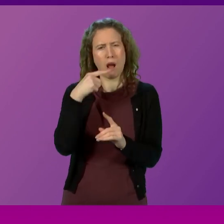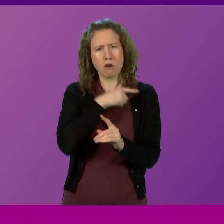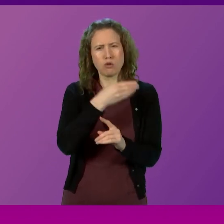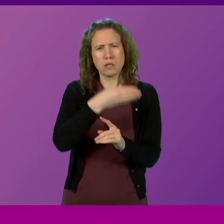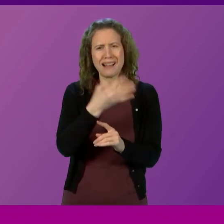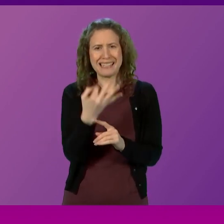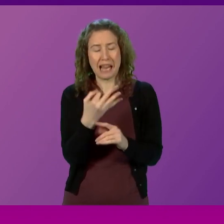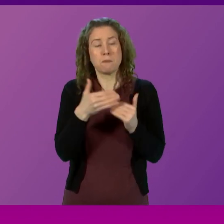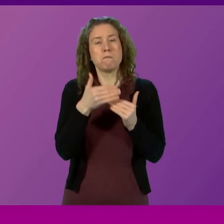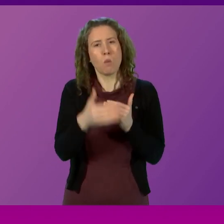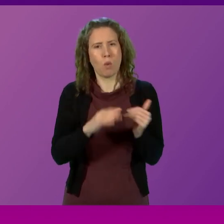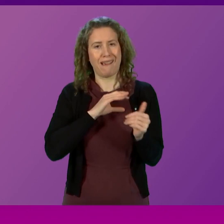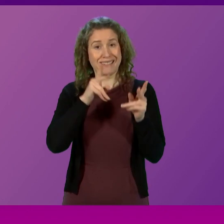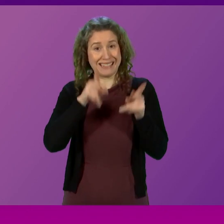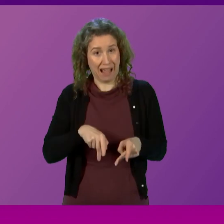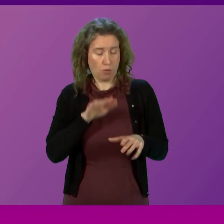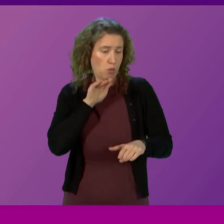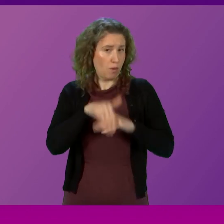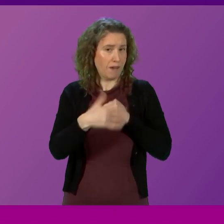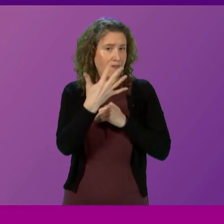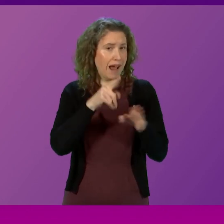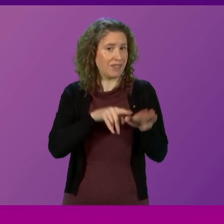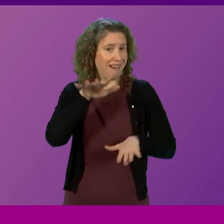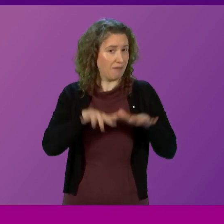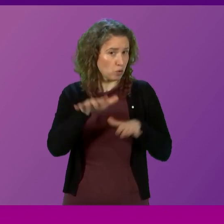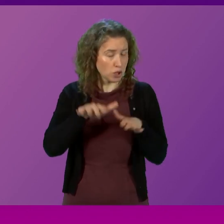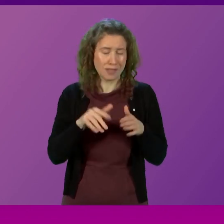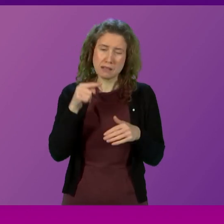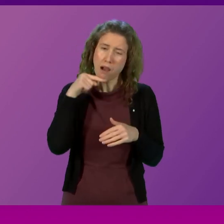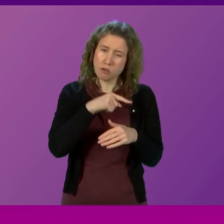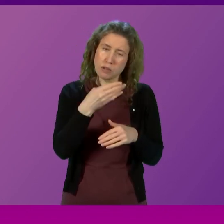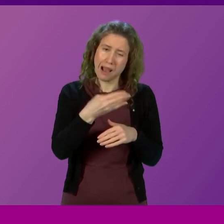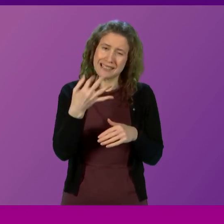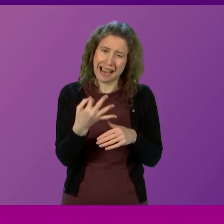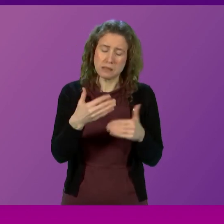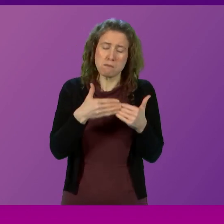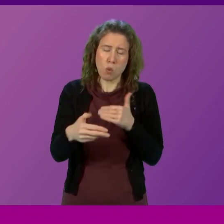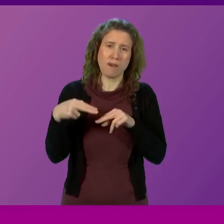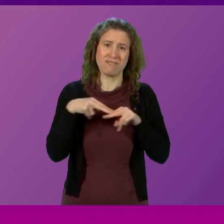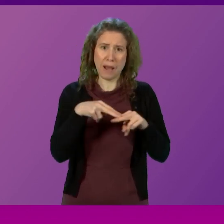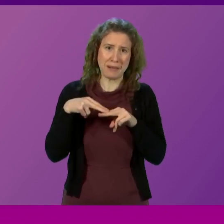cancer deaths above the five-year average. That is 198 more families who have lost a loved one.